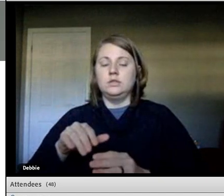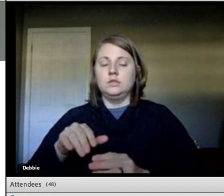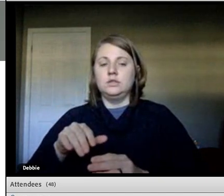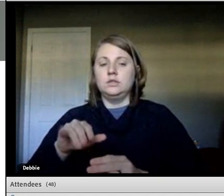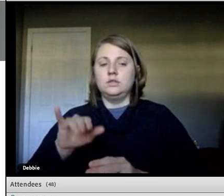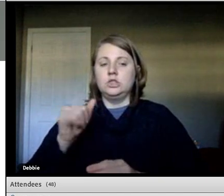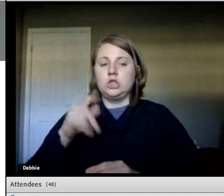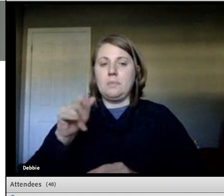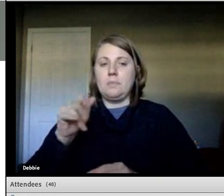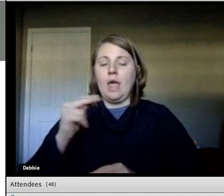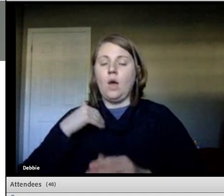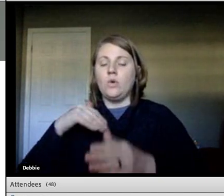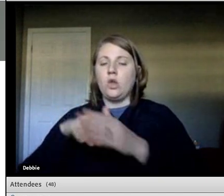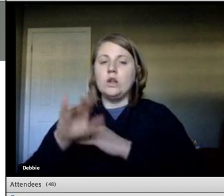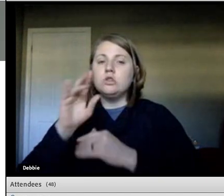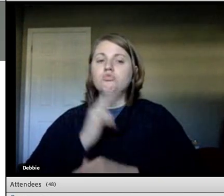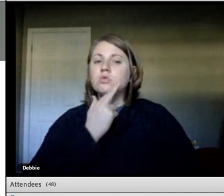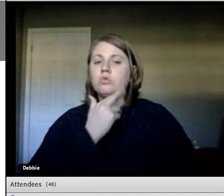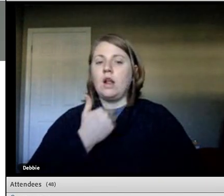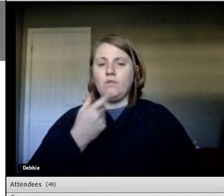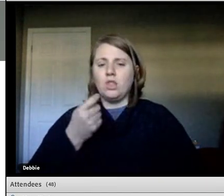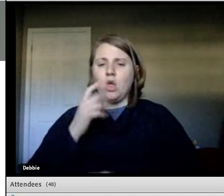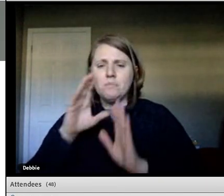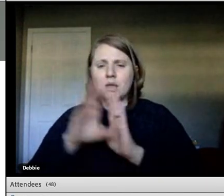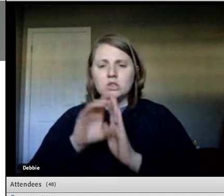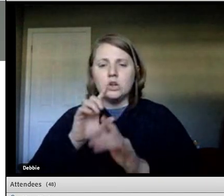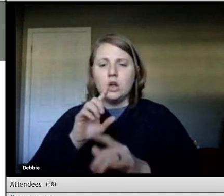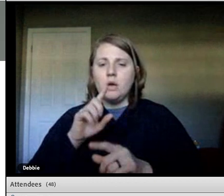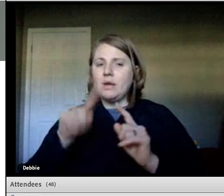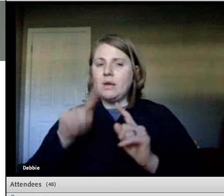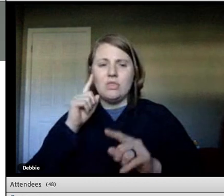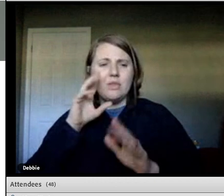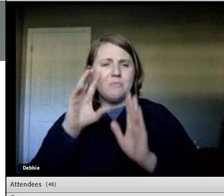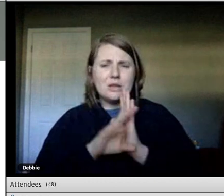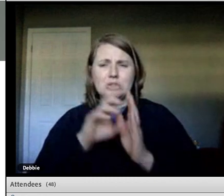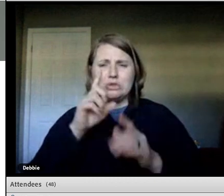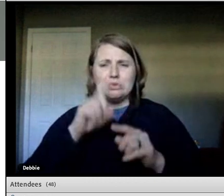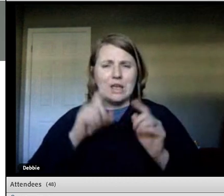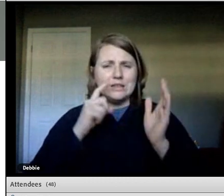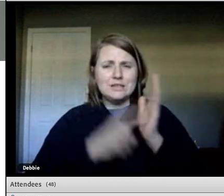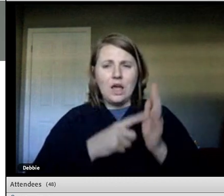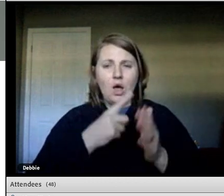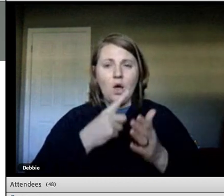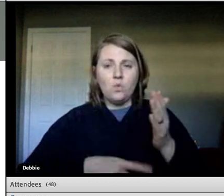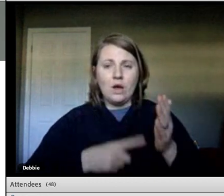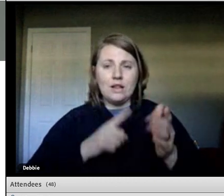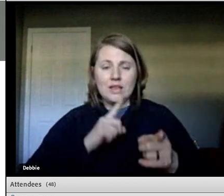but the picture, you can't really tell what you -- And you want to know what you're going to eat. Right? So I would just hover my phone over the menu,